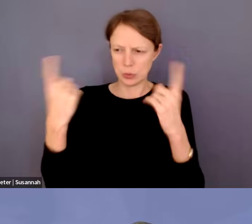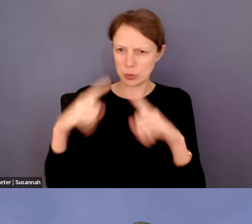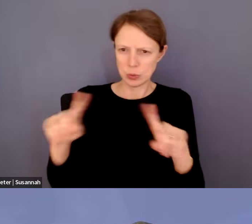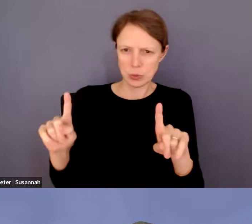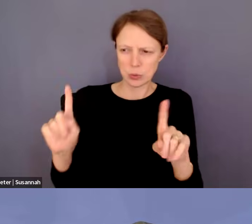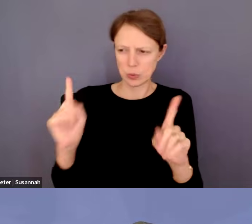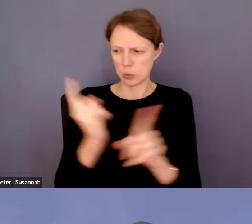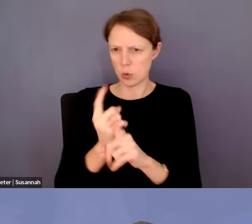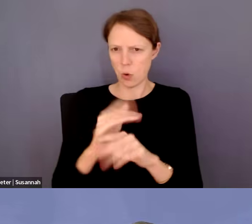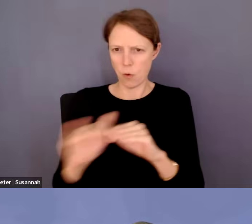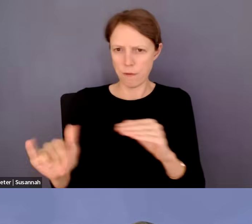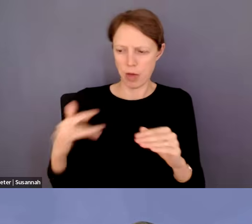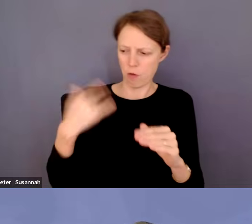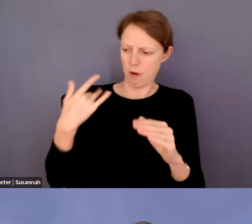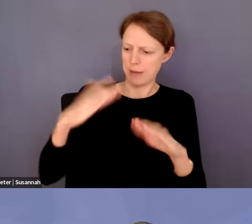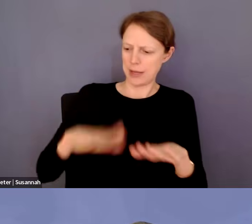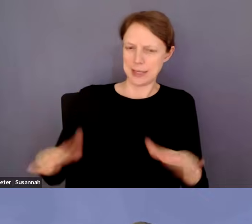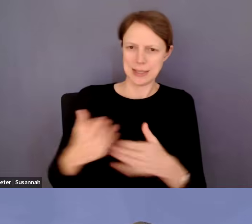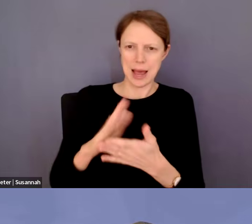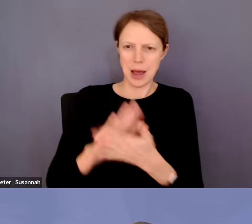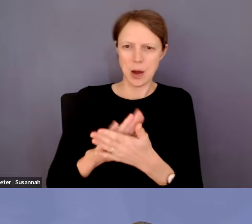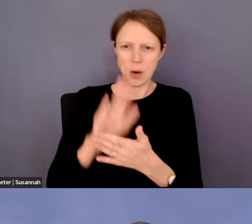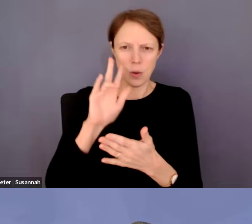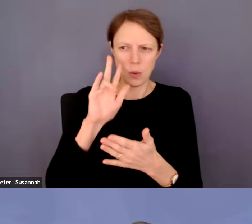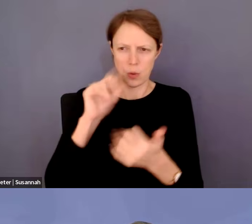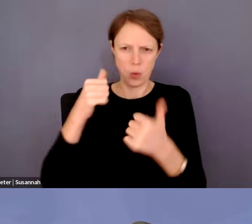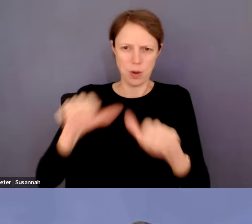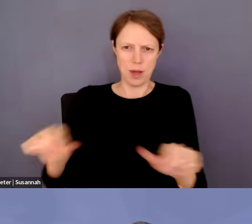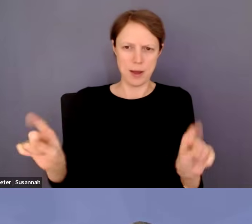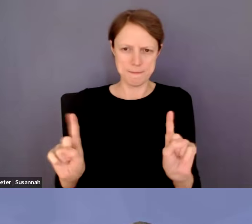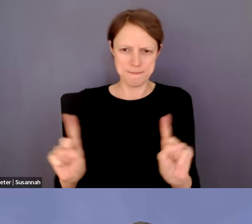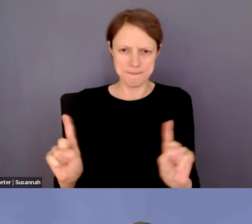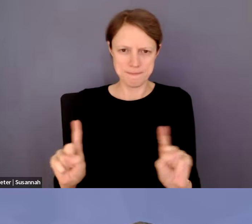be shaped to make Australia's early childhood development system more equitable. I'm really